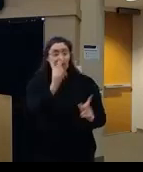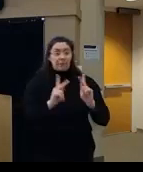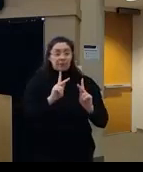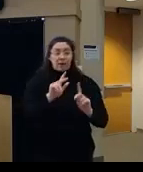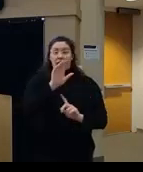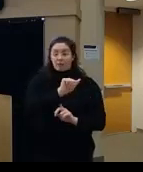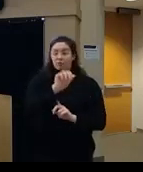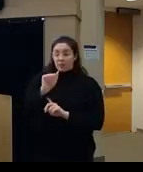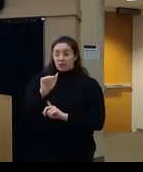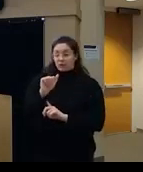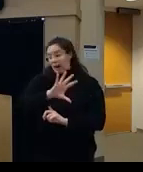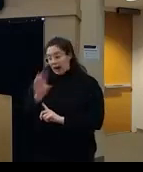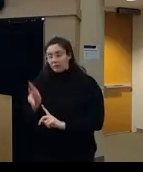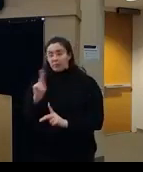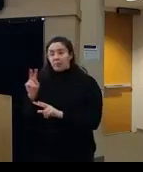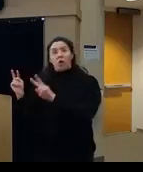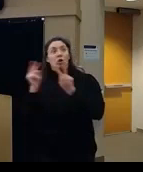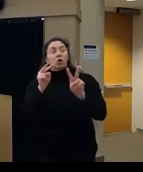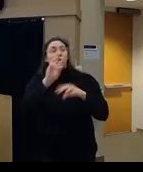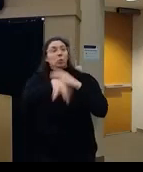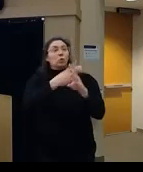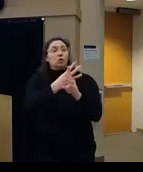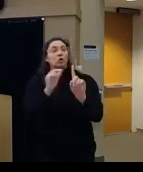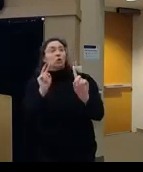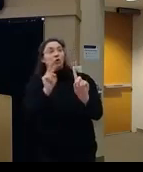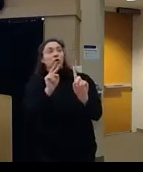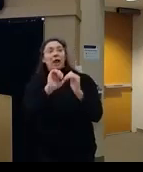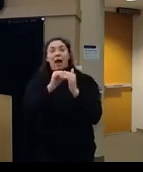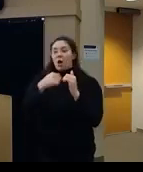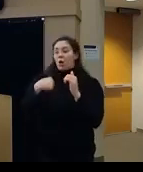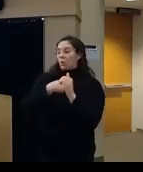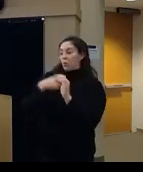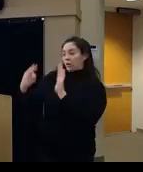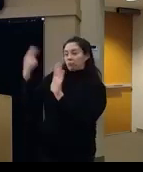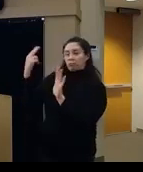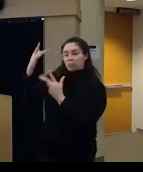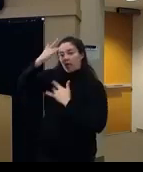descent people see the world is really the source of our pathology in our response to the world the